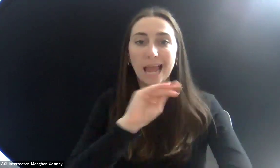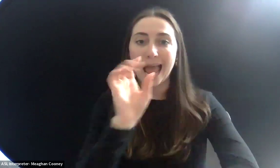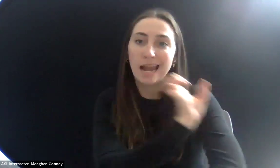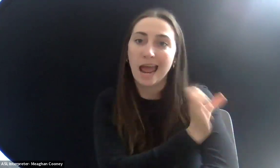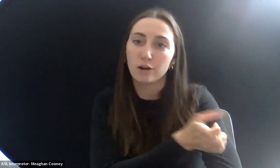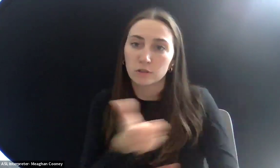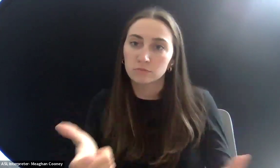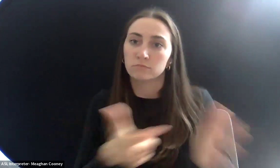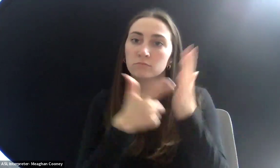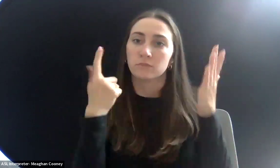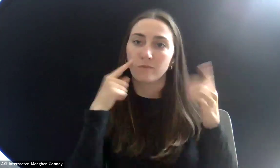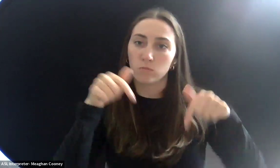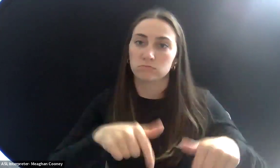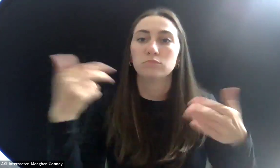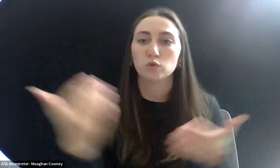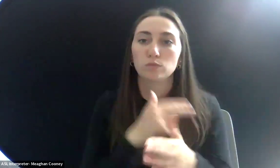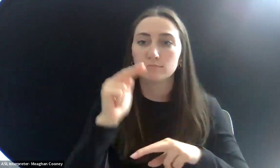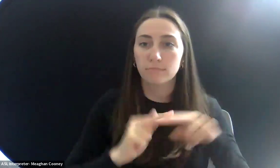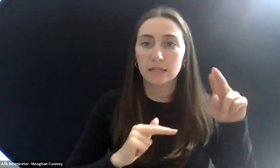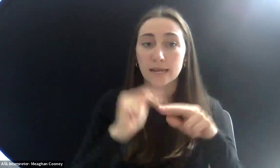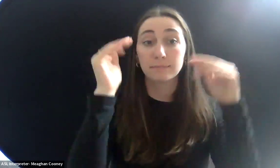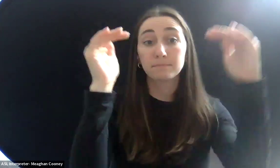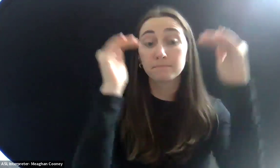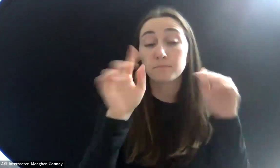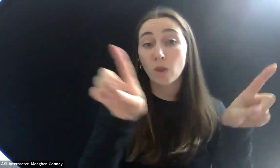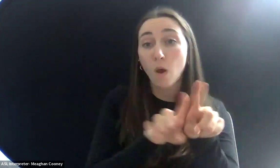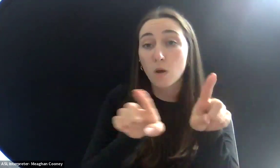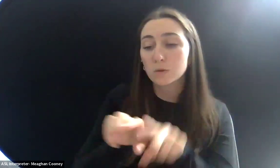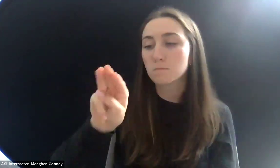We also currently look at mobile sources of greenhouse gas